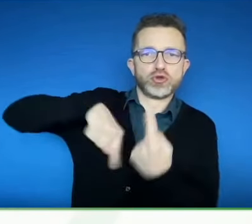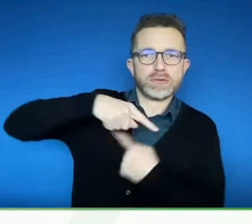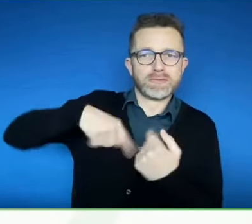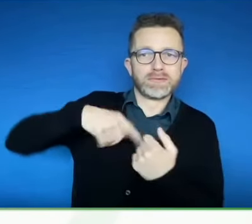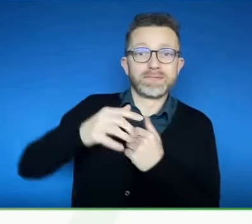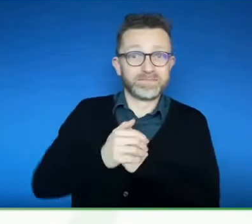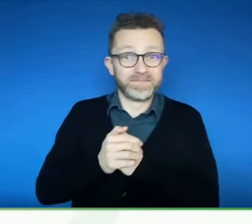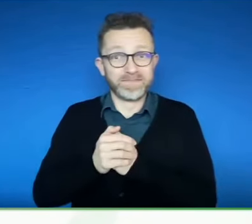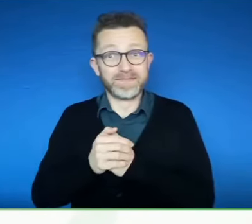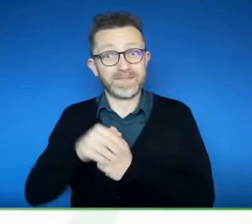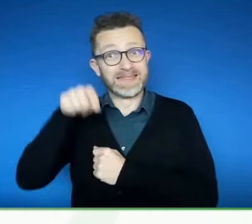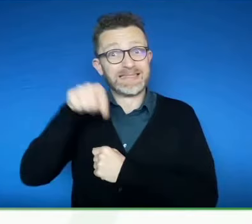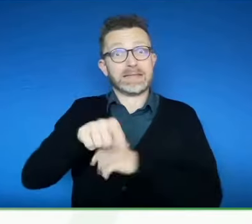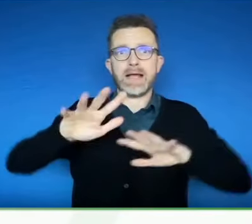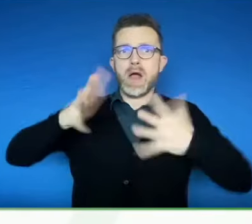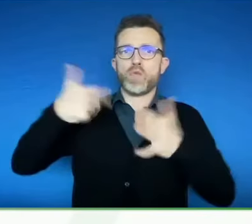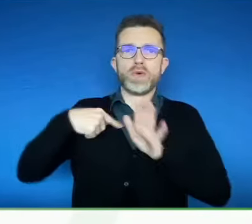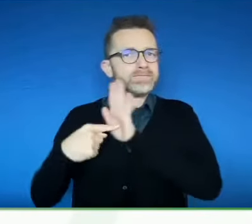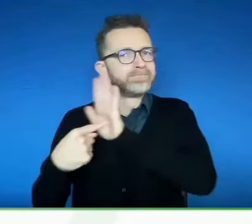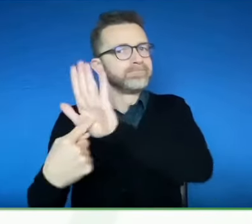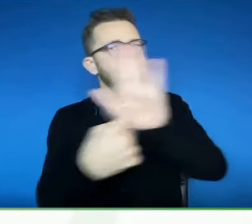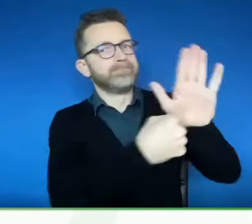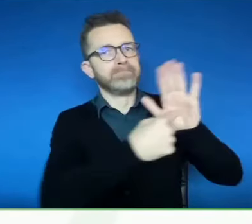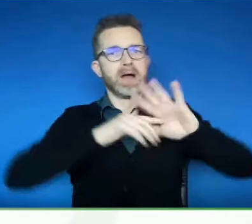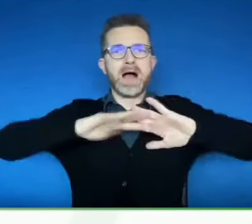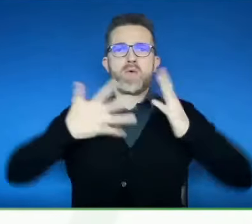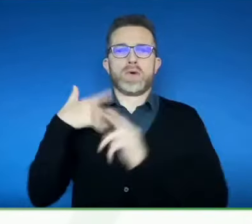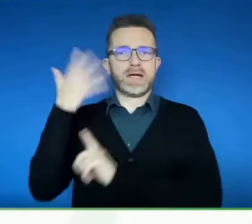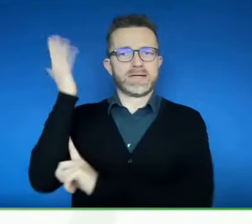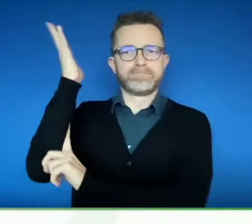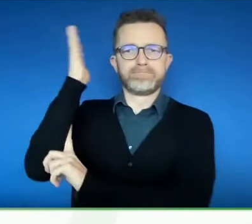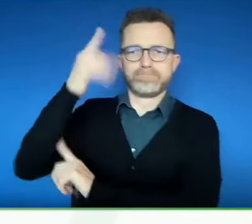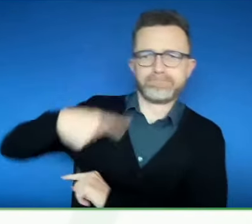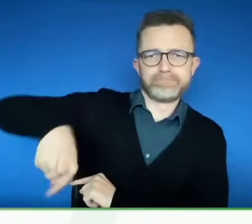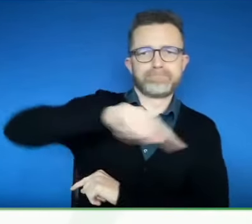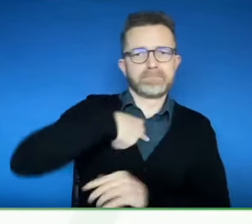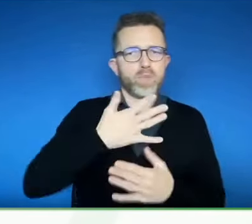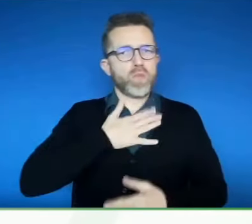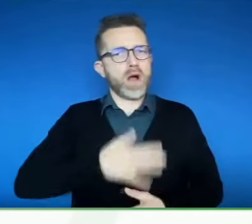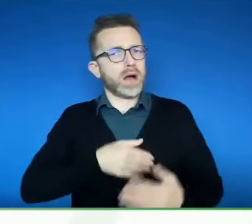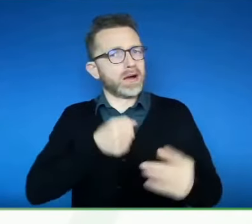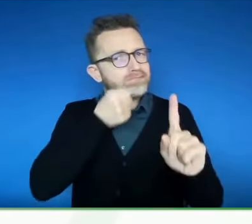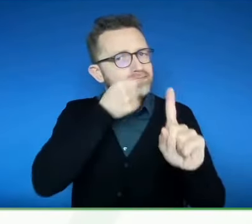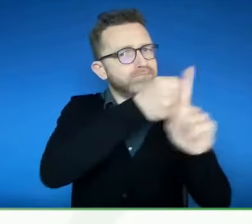probably of the session, a lot of speakers! We cannot even fit on the stage in one row.